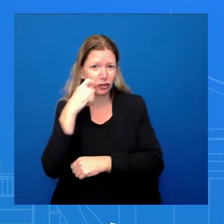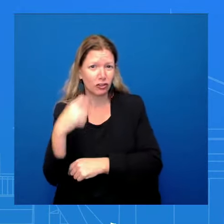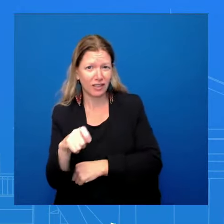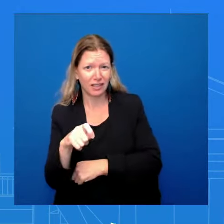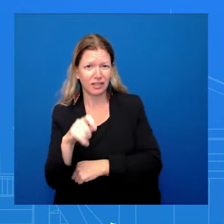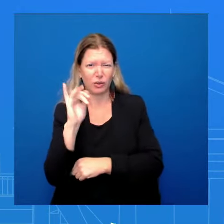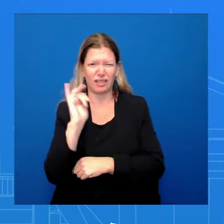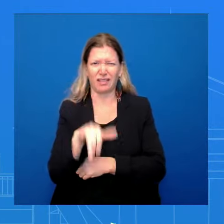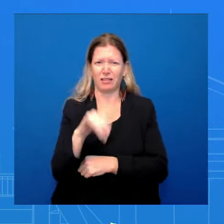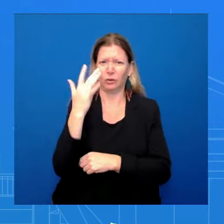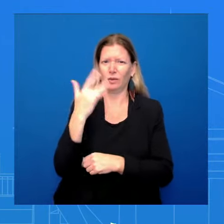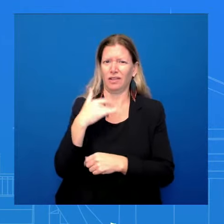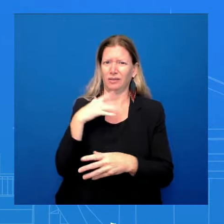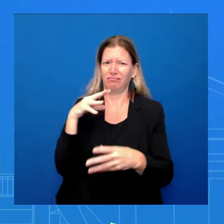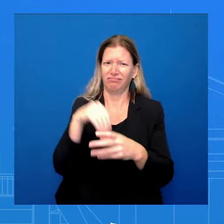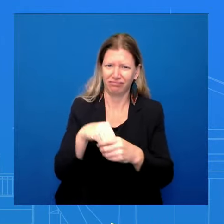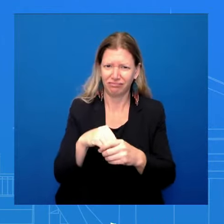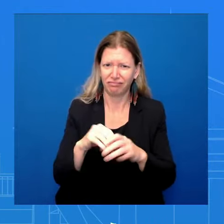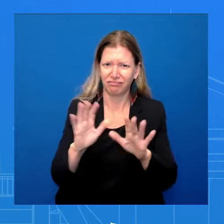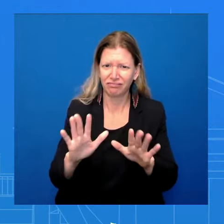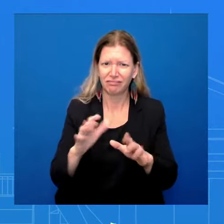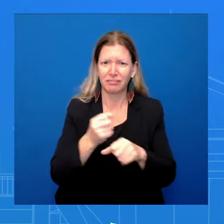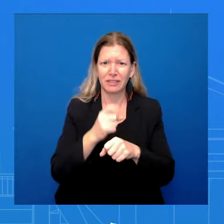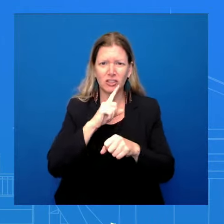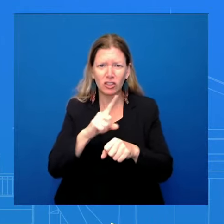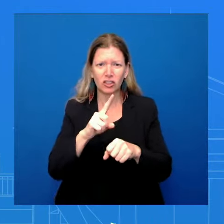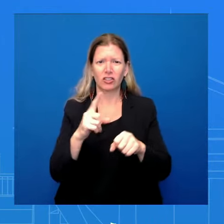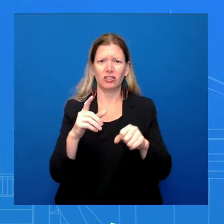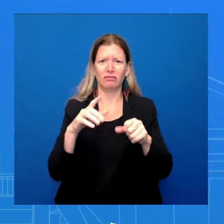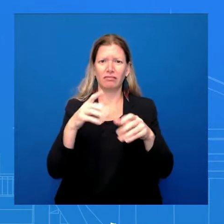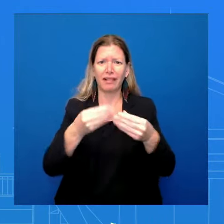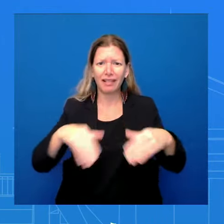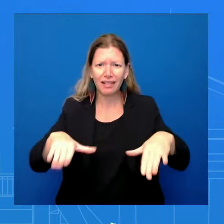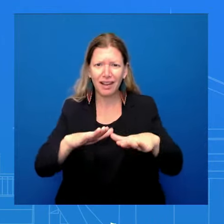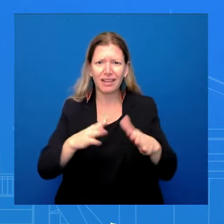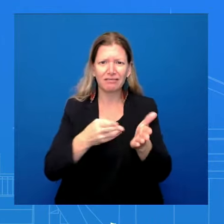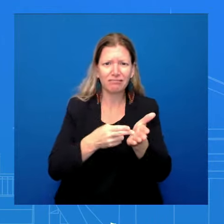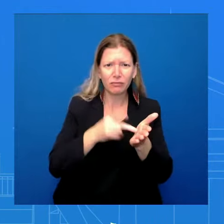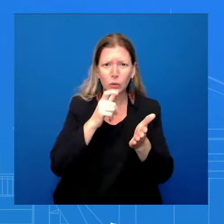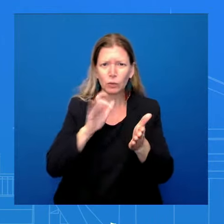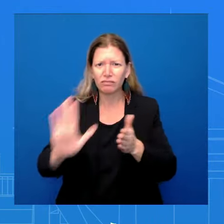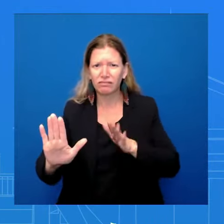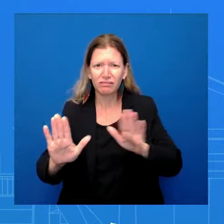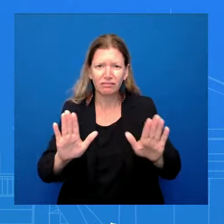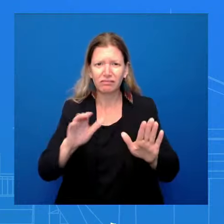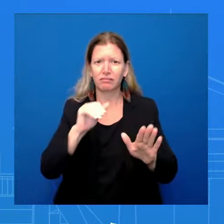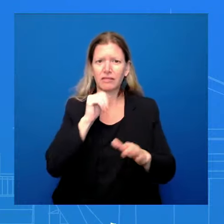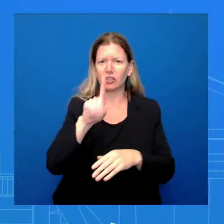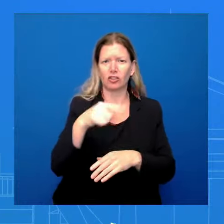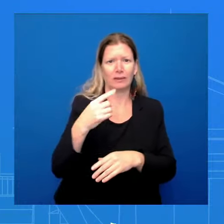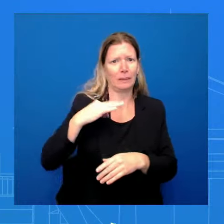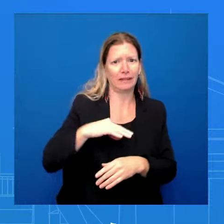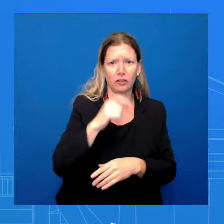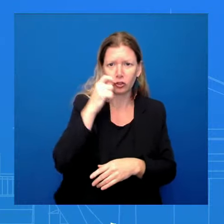would serve the benefit not just of the Ukrainian people, but people everywhere. Secondly, we have shown we can walk and chew gum at the same time.